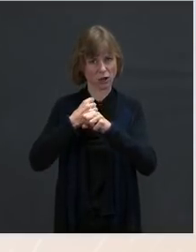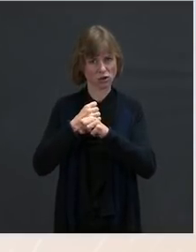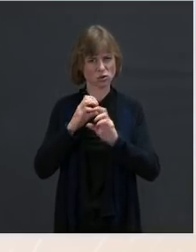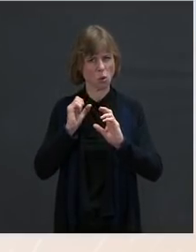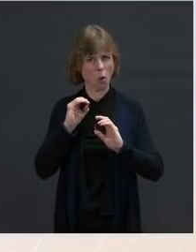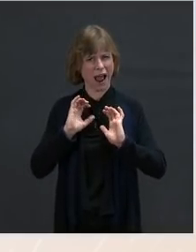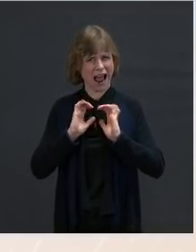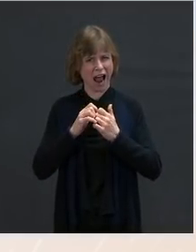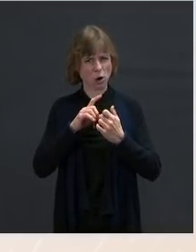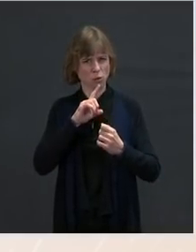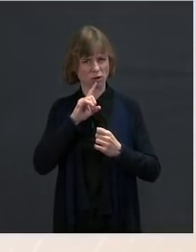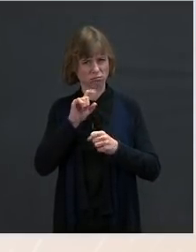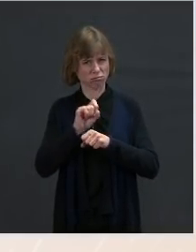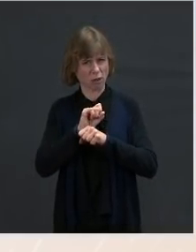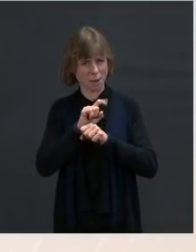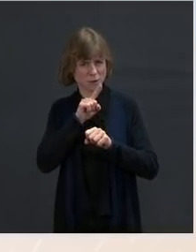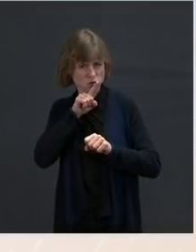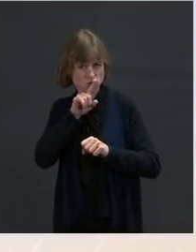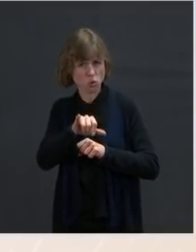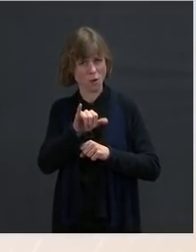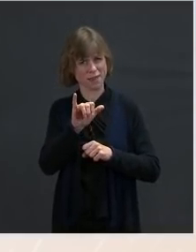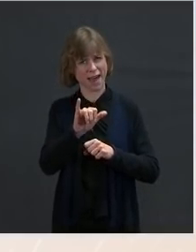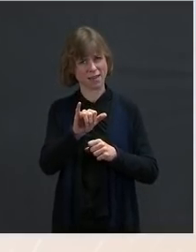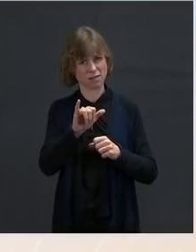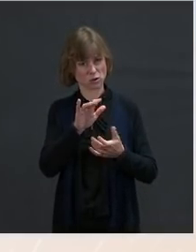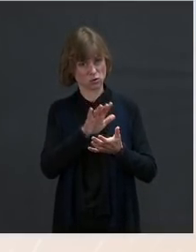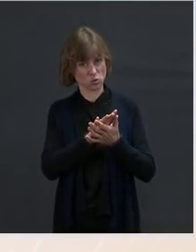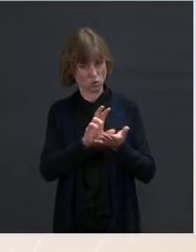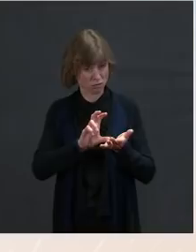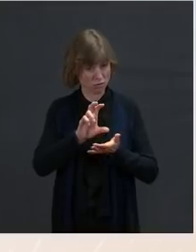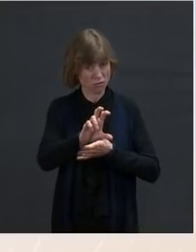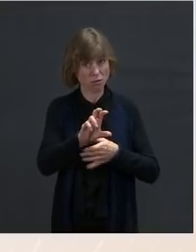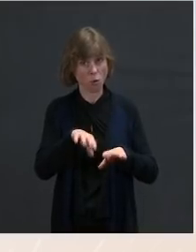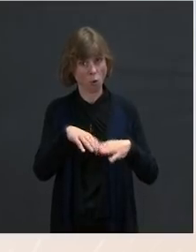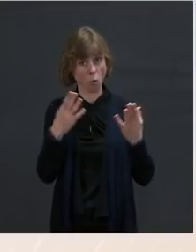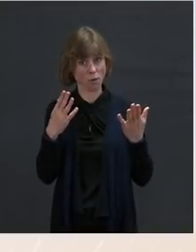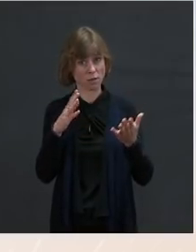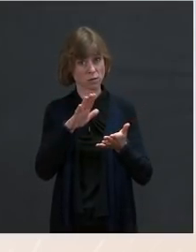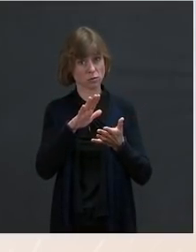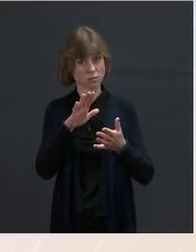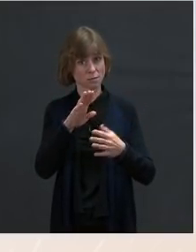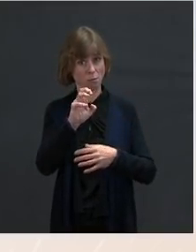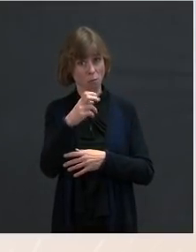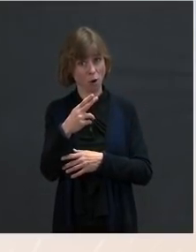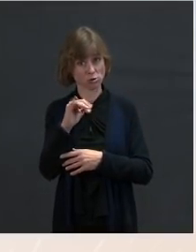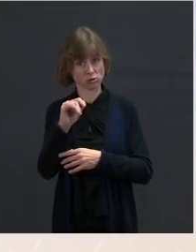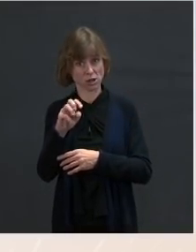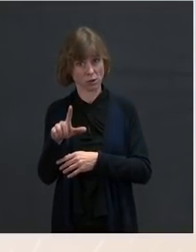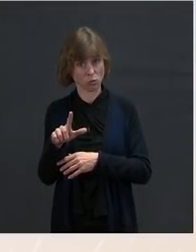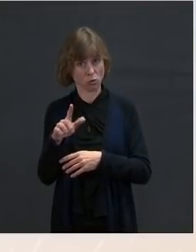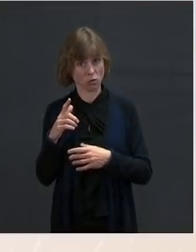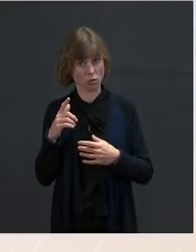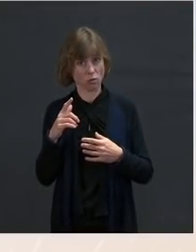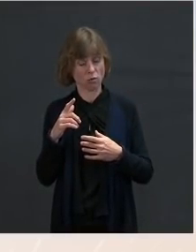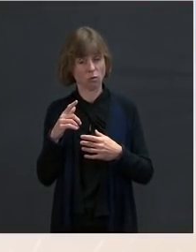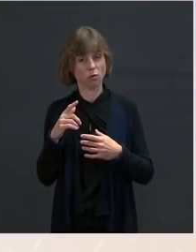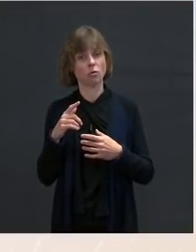that schools could potentially open in March and April, before the academic year ends? Ms. Psaki: Well, a big part of the challenge here